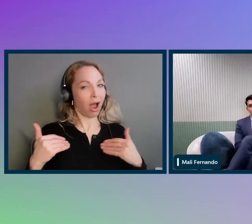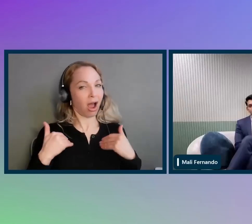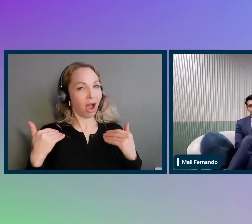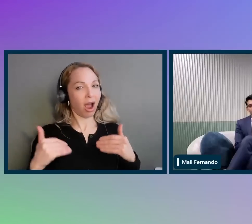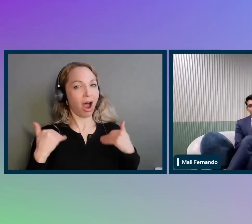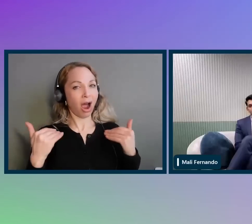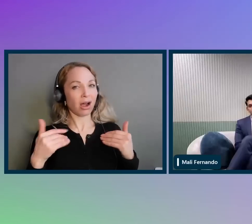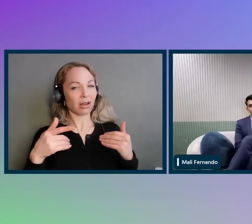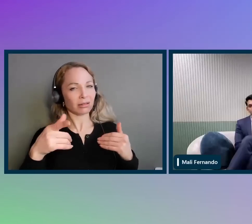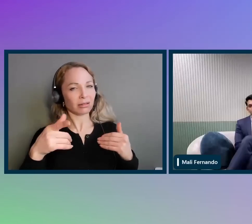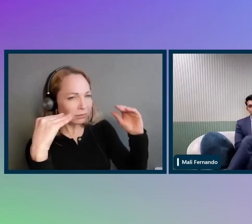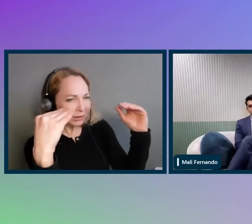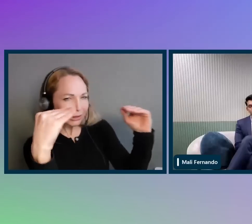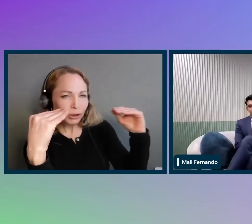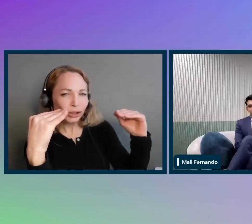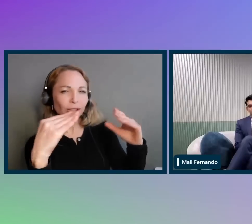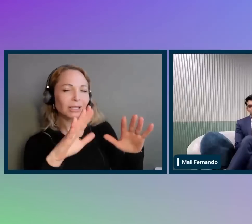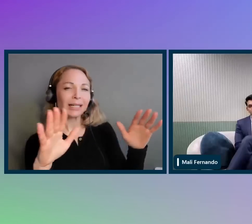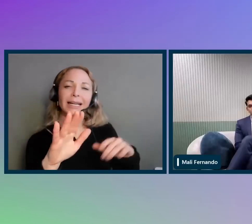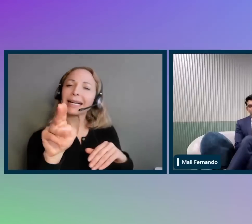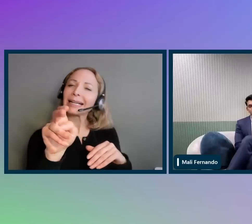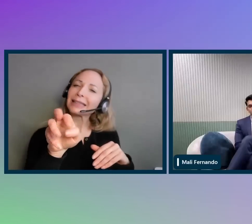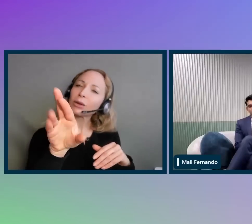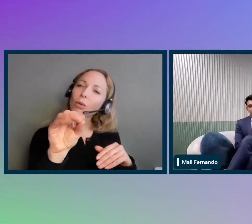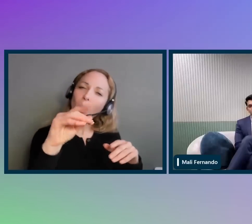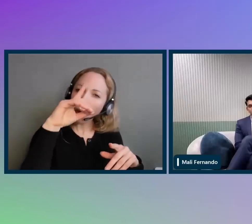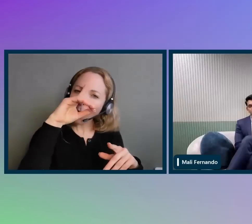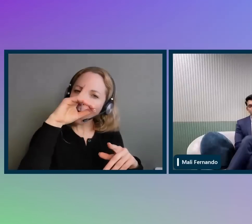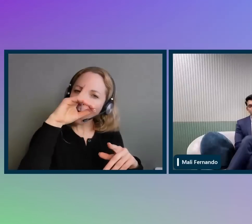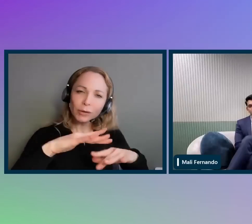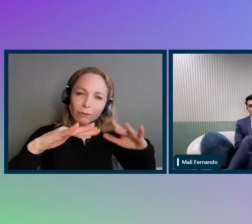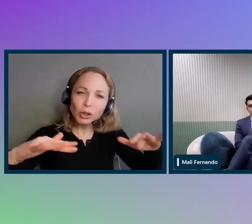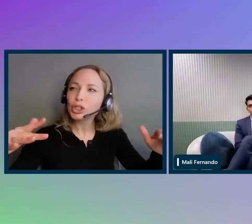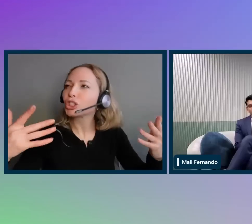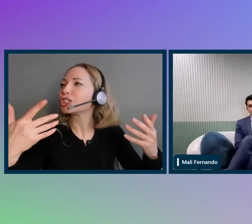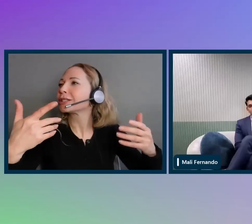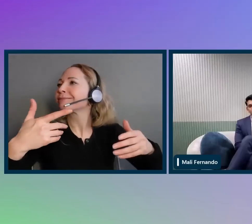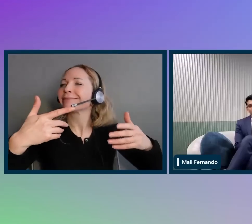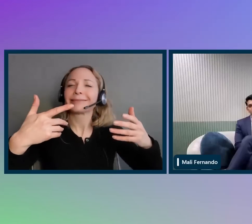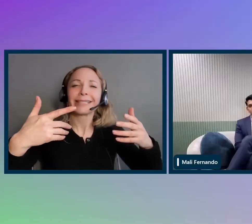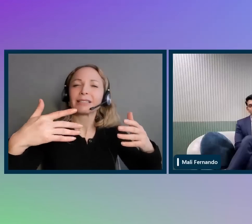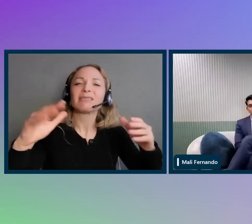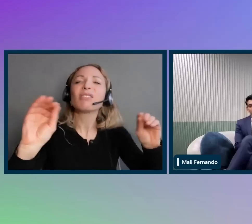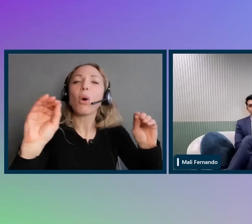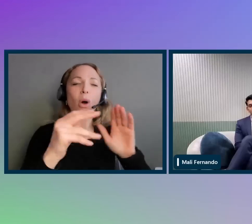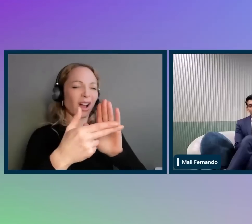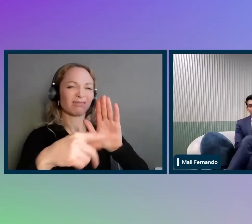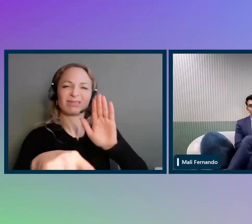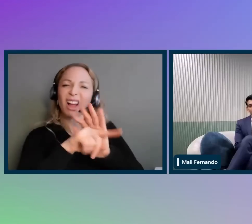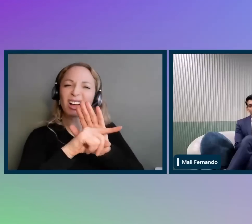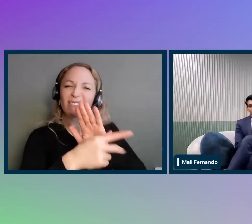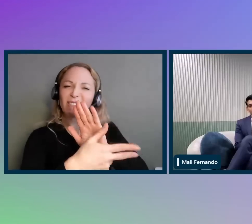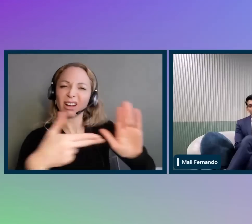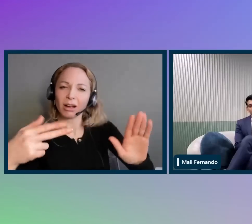neuro divergence or anything else, and then continuing to give those apprenticeships